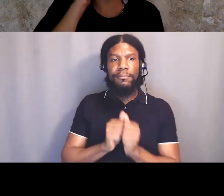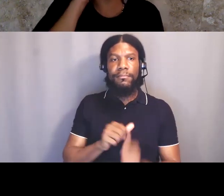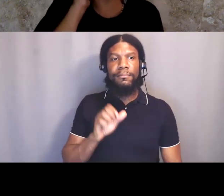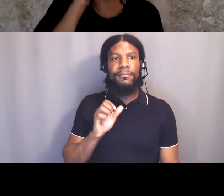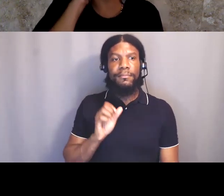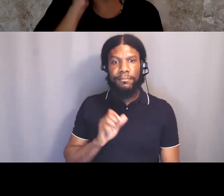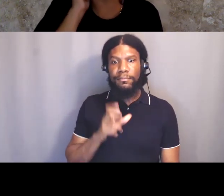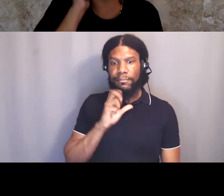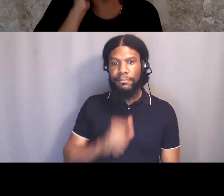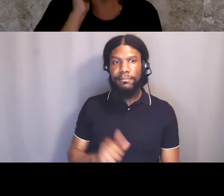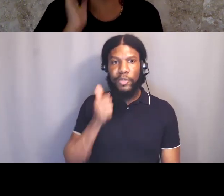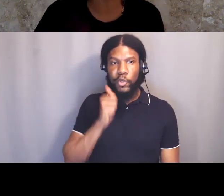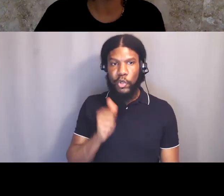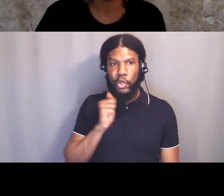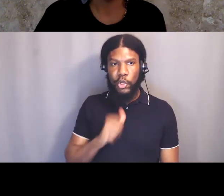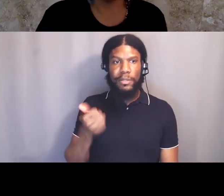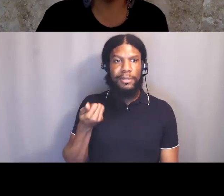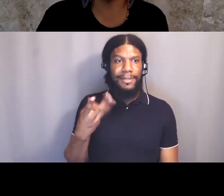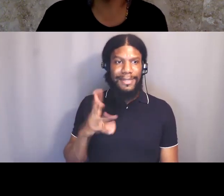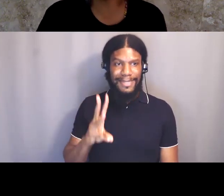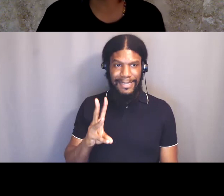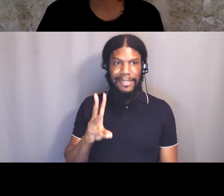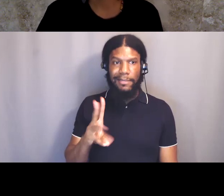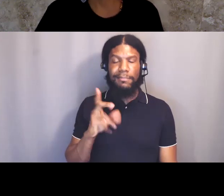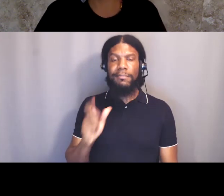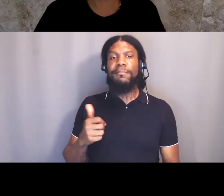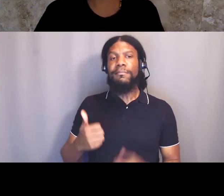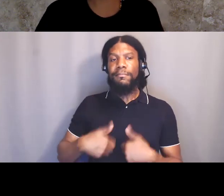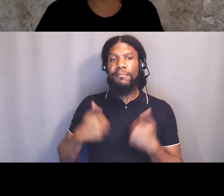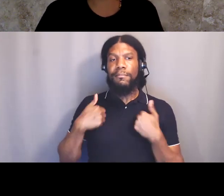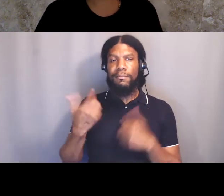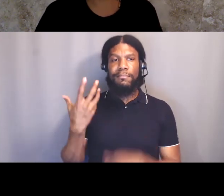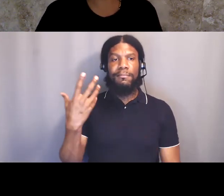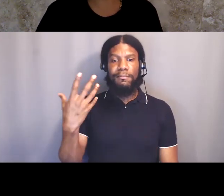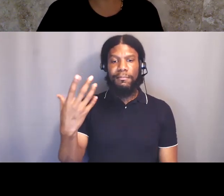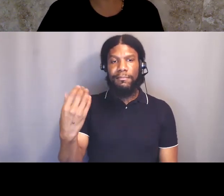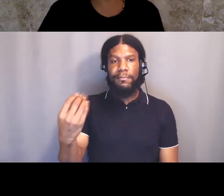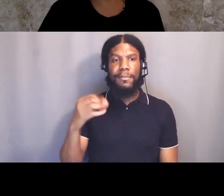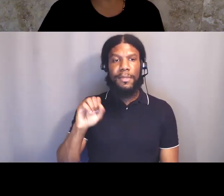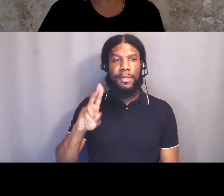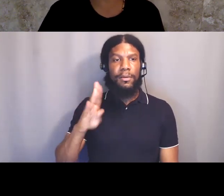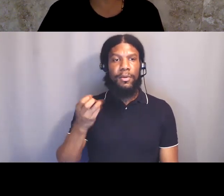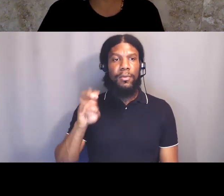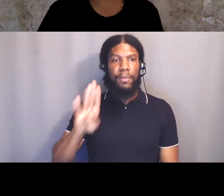of Boston, Massachusetts, and was lynched. All signs indicate that she was lynched